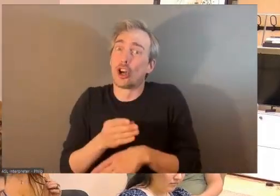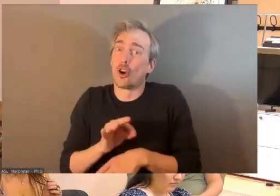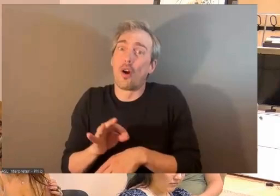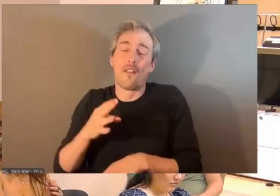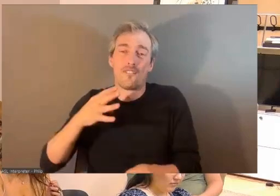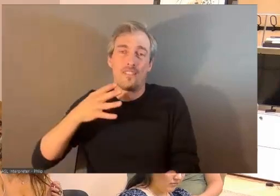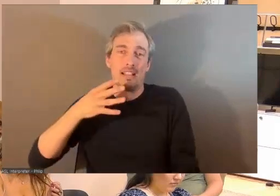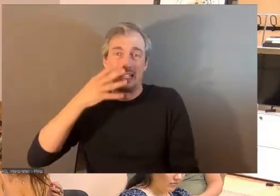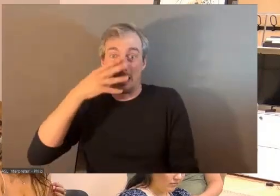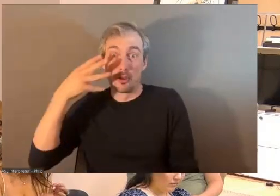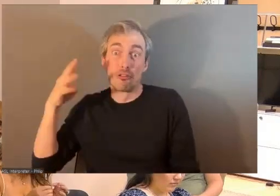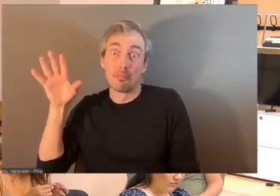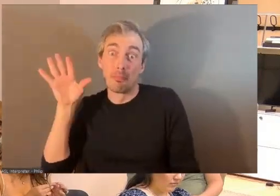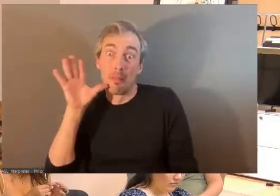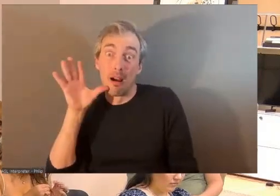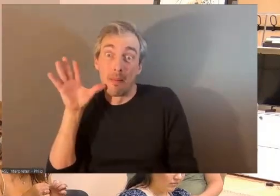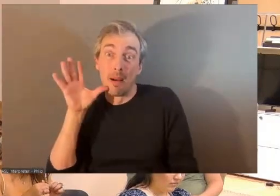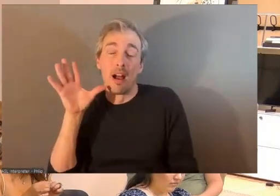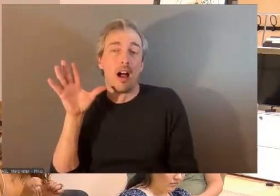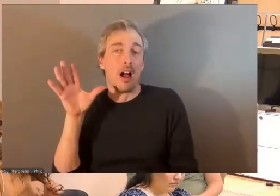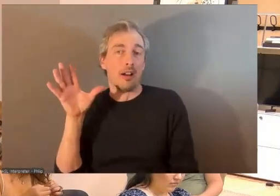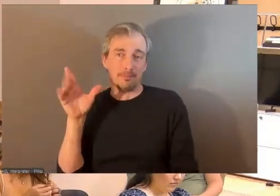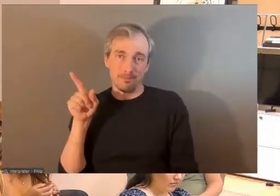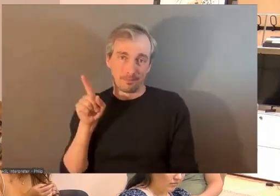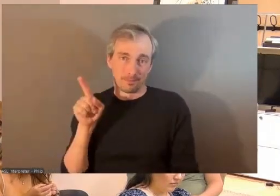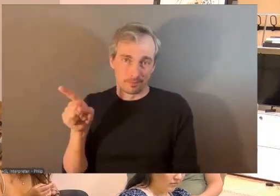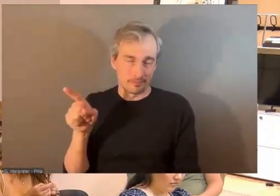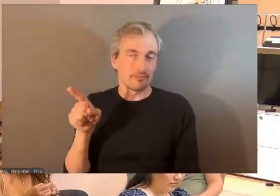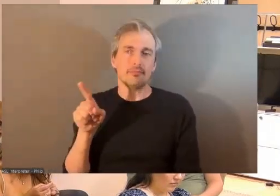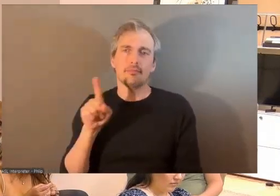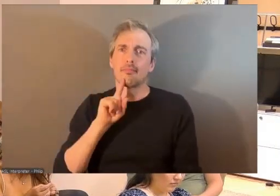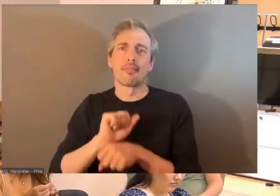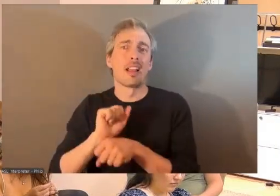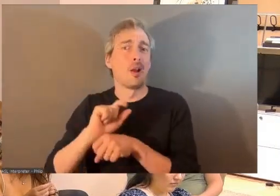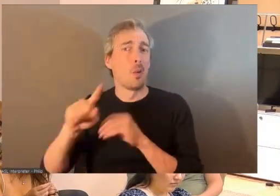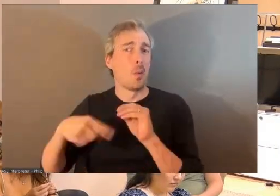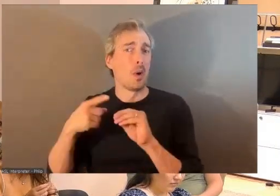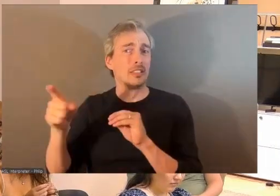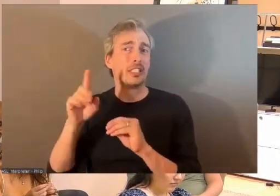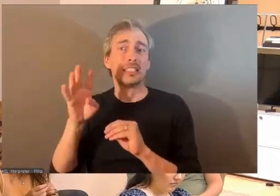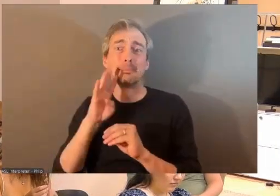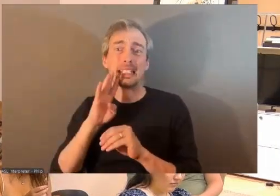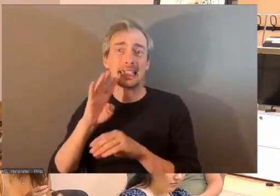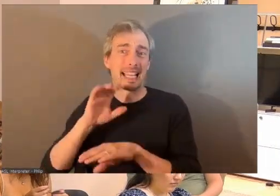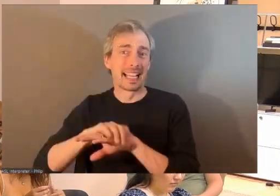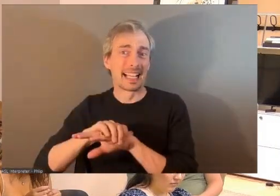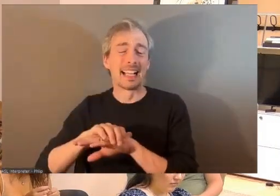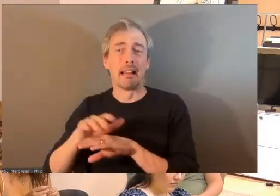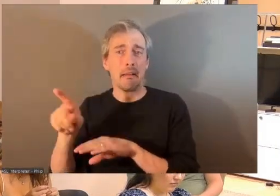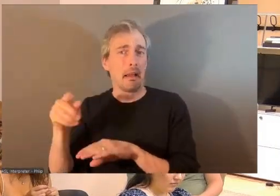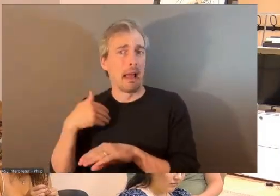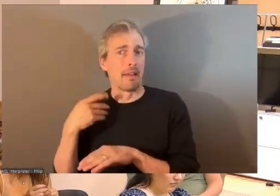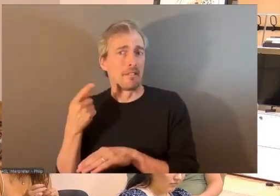actually... When she speaks English... Kind of has a Jewish New York accent, because she learned English from my dad and my Jewish Grandma.